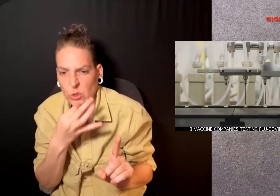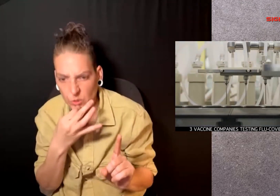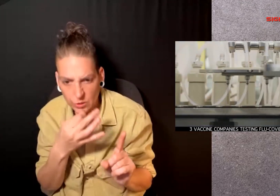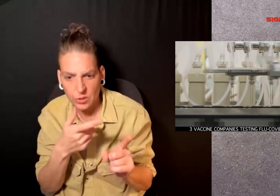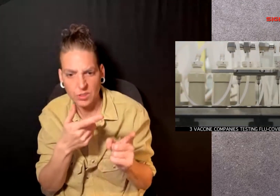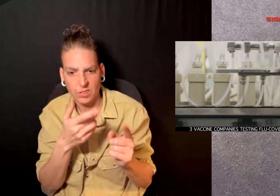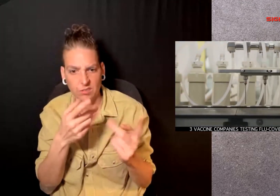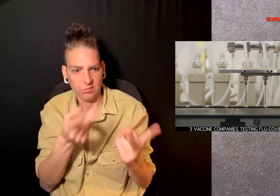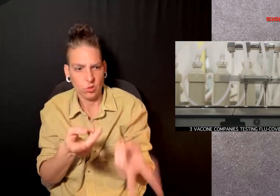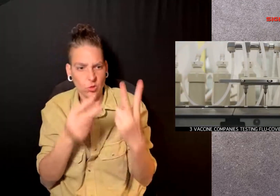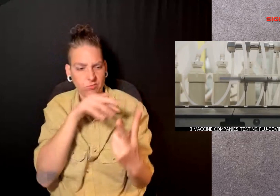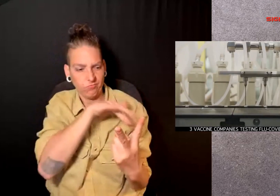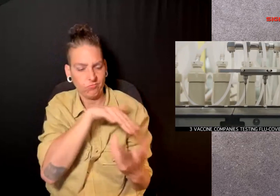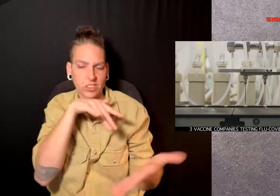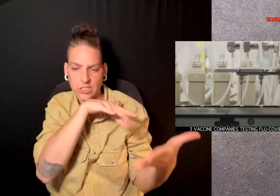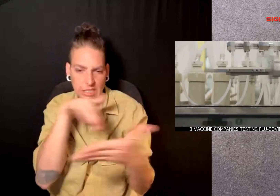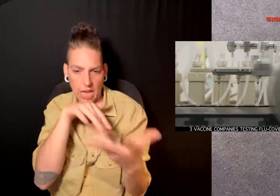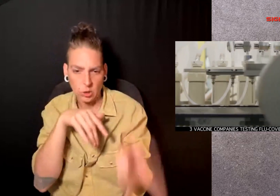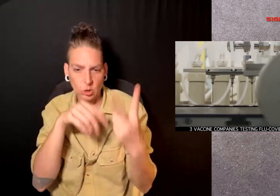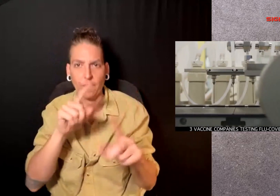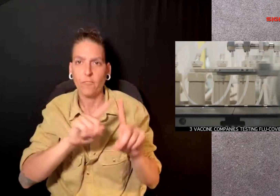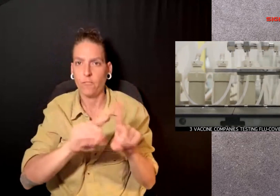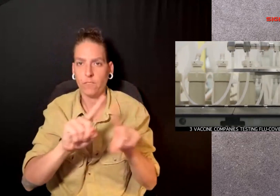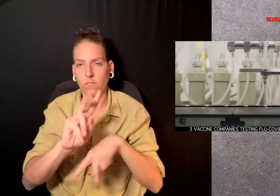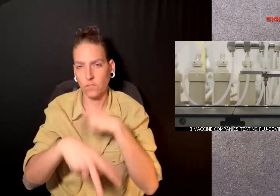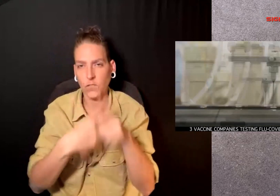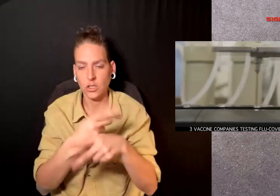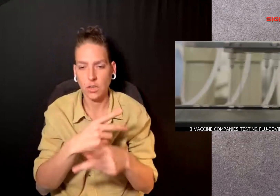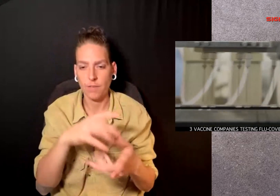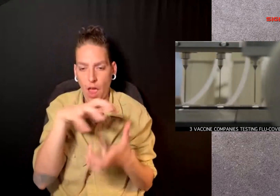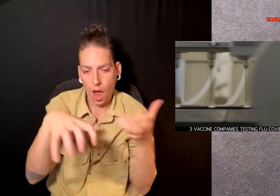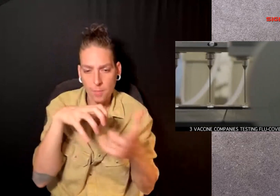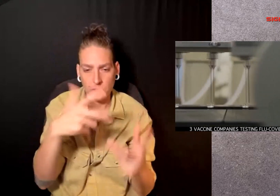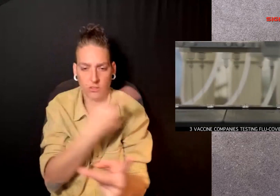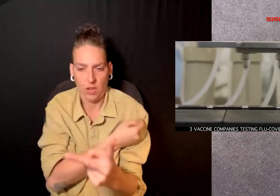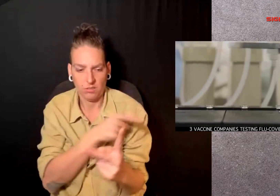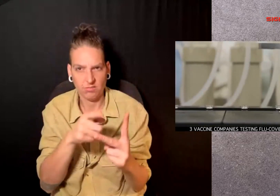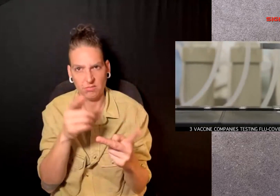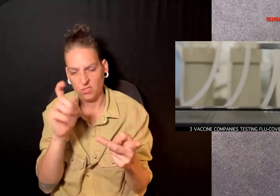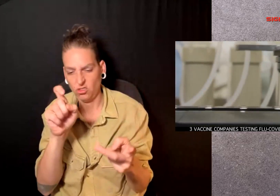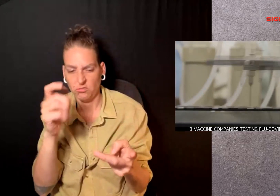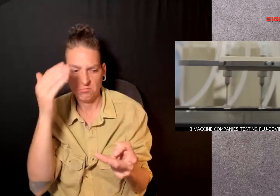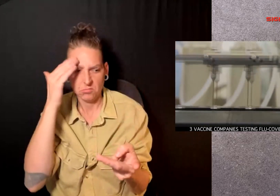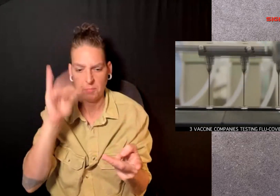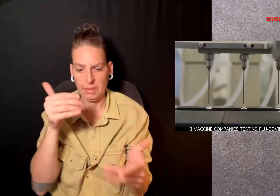a stage to study of its version of the combination shot by the end of the year